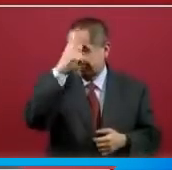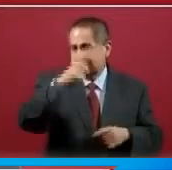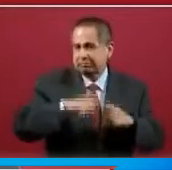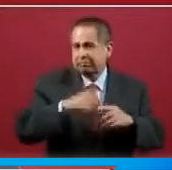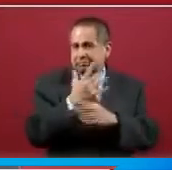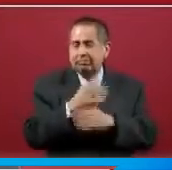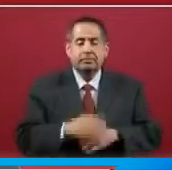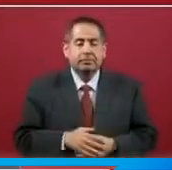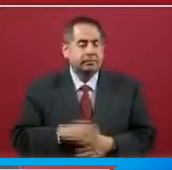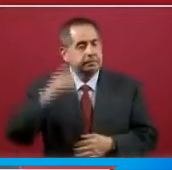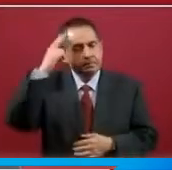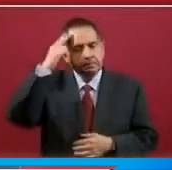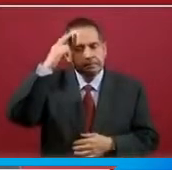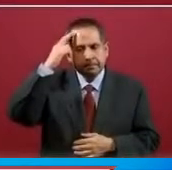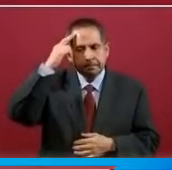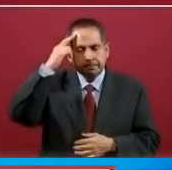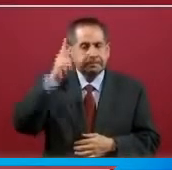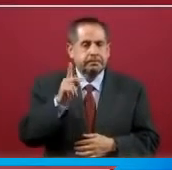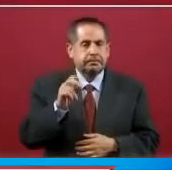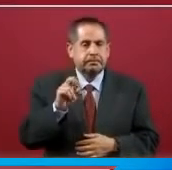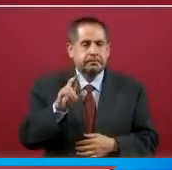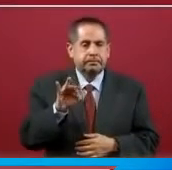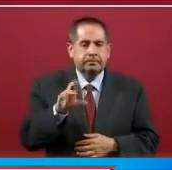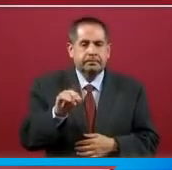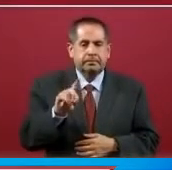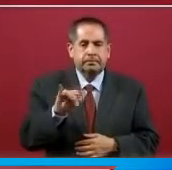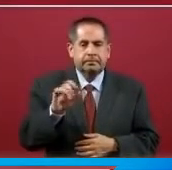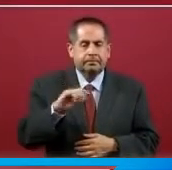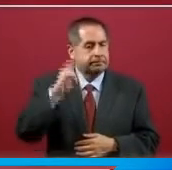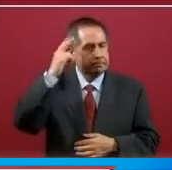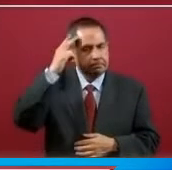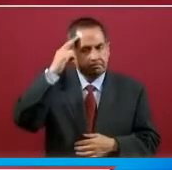when the Penal Code was reformed so that they were not serious crimes of corruption